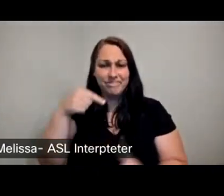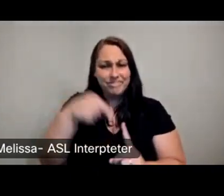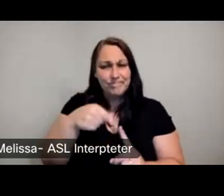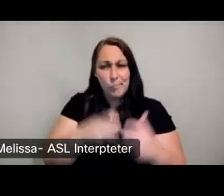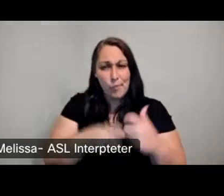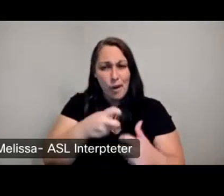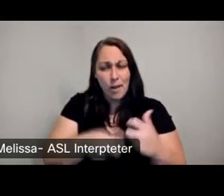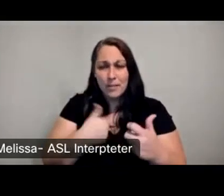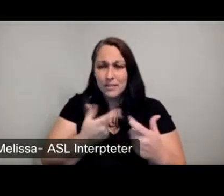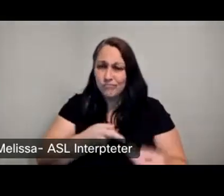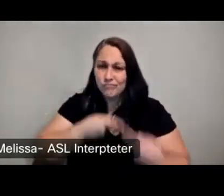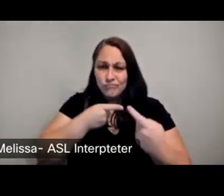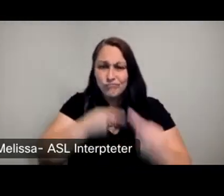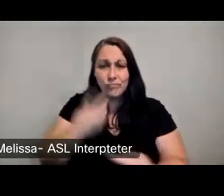um it's been going on for four years now there's